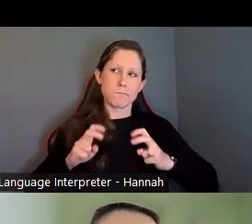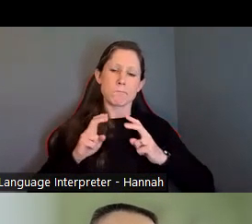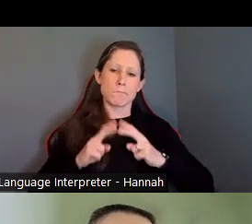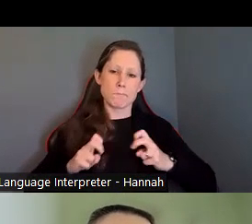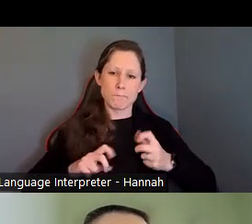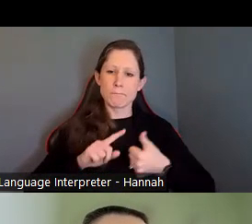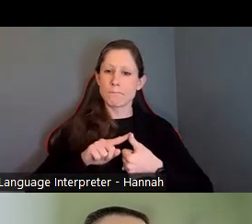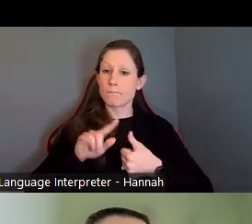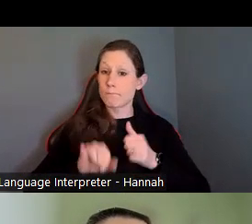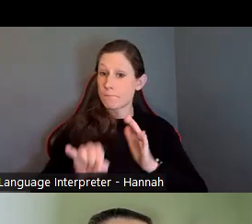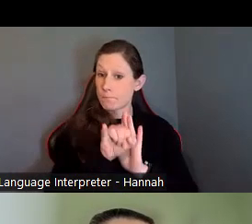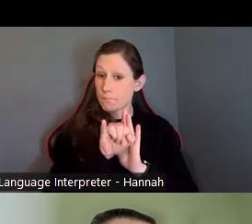What is your own power and privilege?